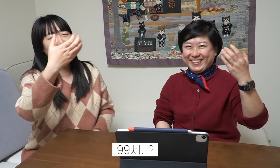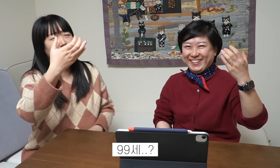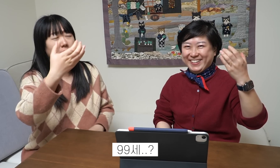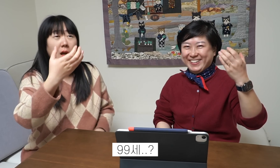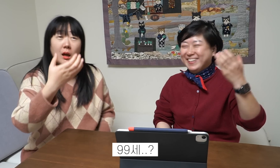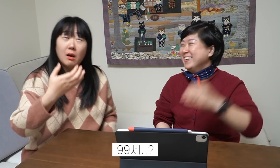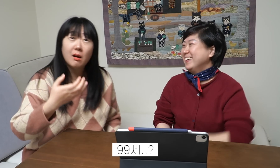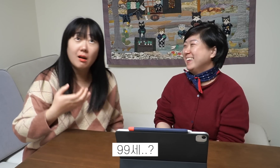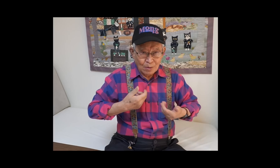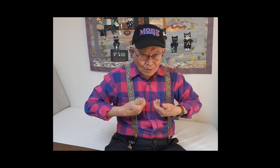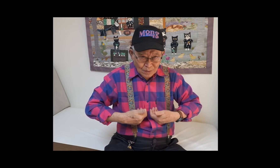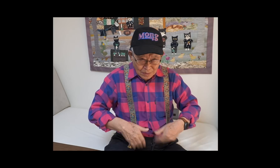99 years old...?